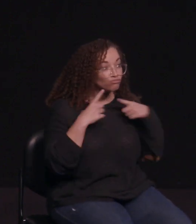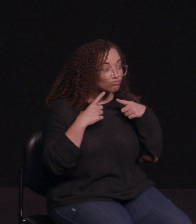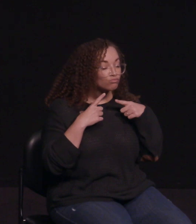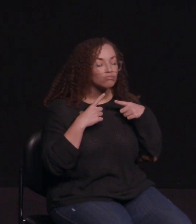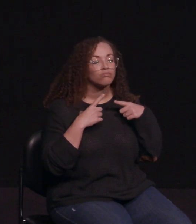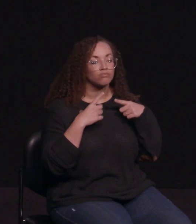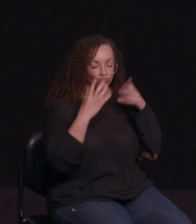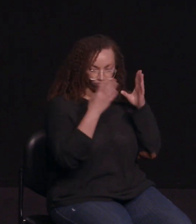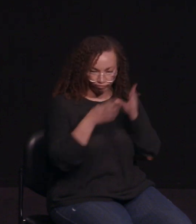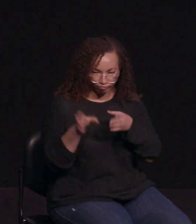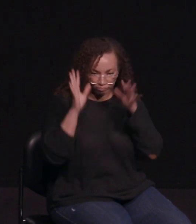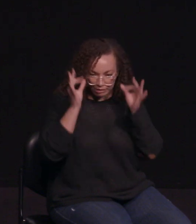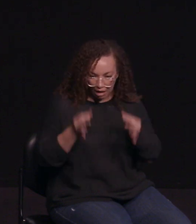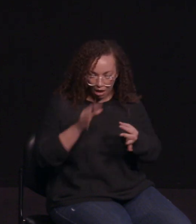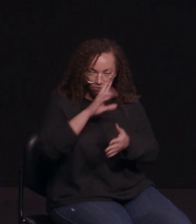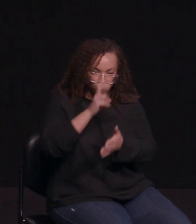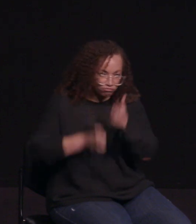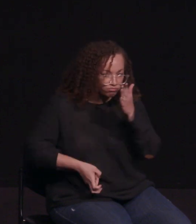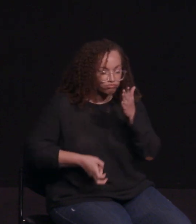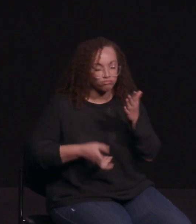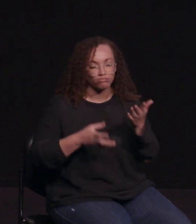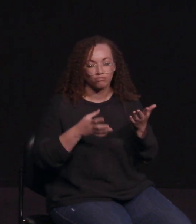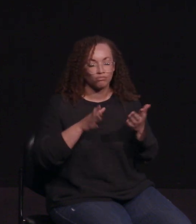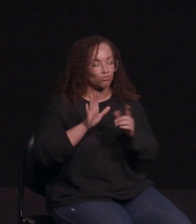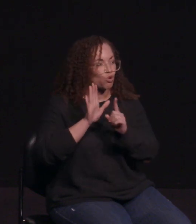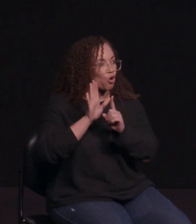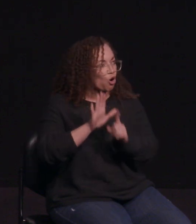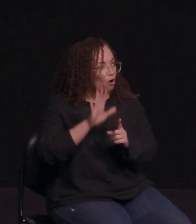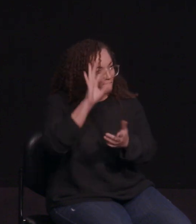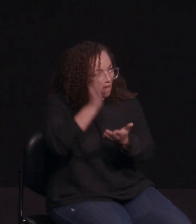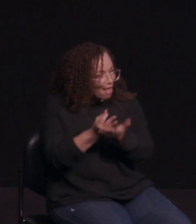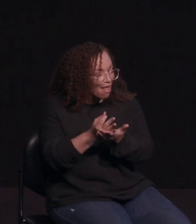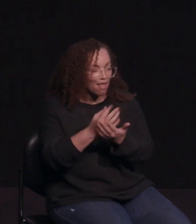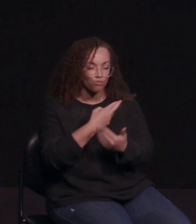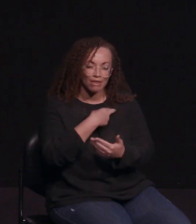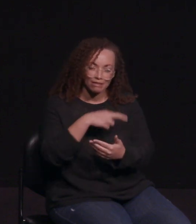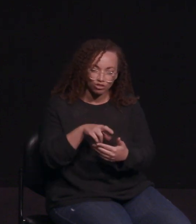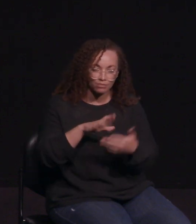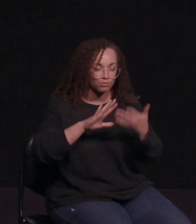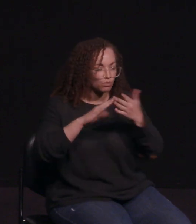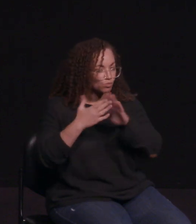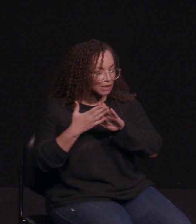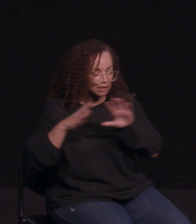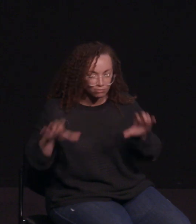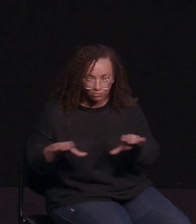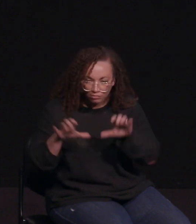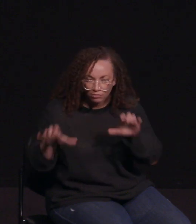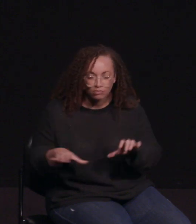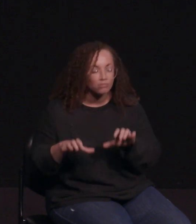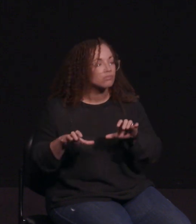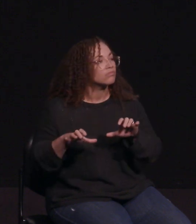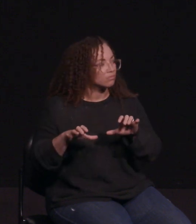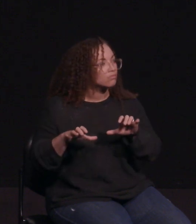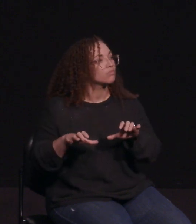communities, serving as Eucharistic minister, lector, and cantor at St. Joseph's Catholic Church and